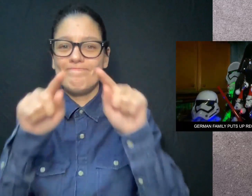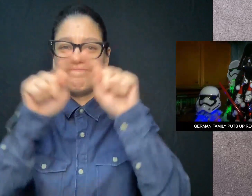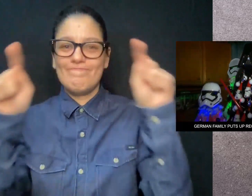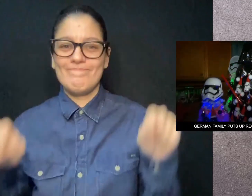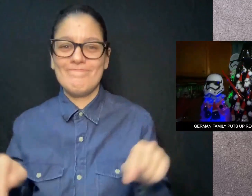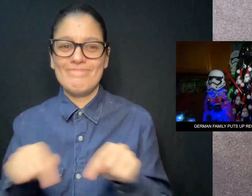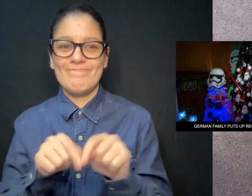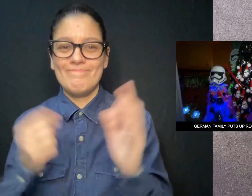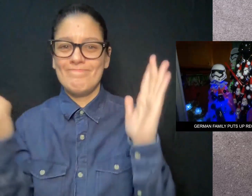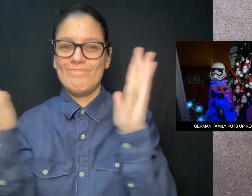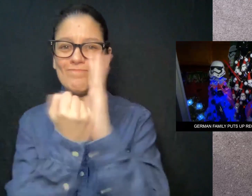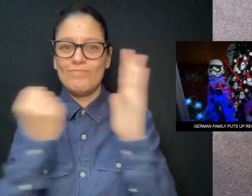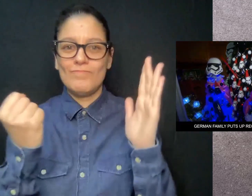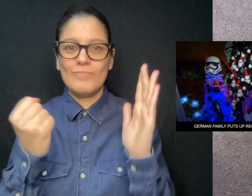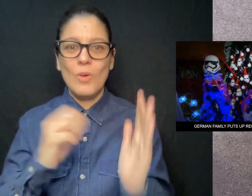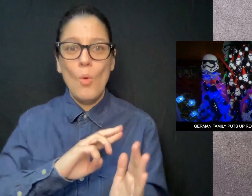the family was given a certificate